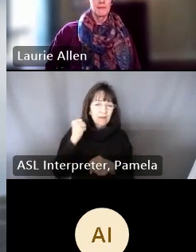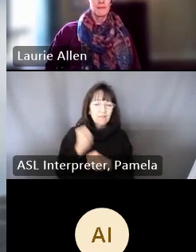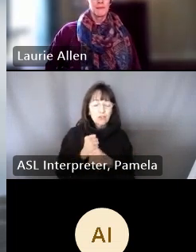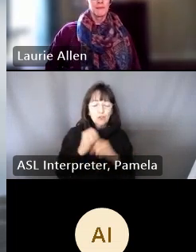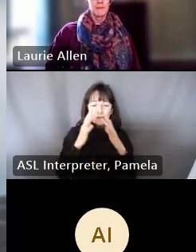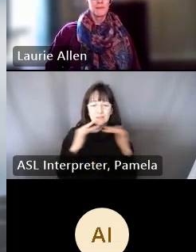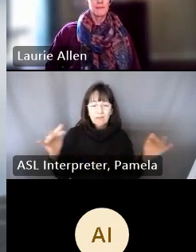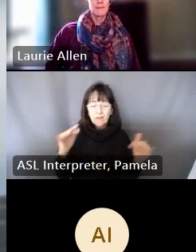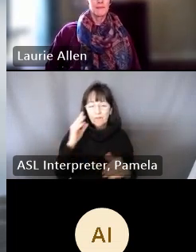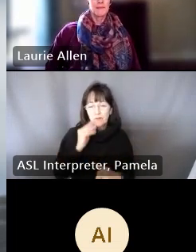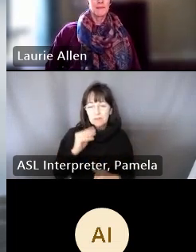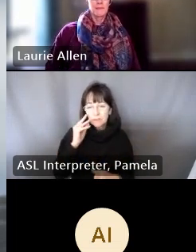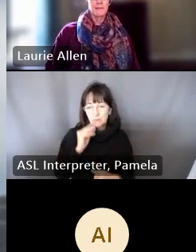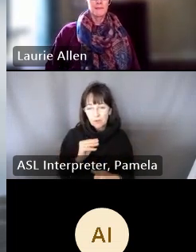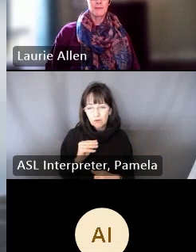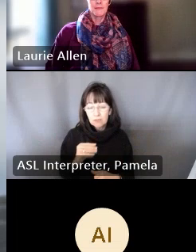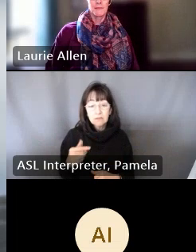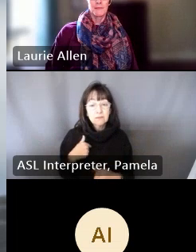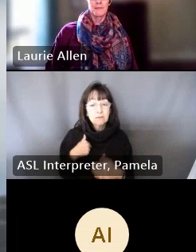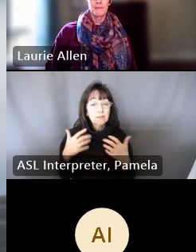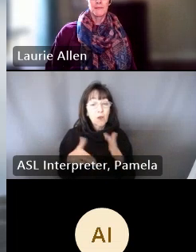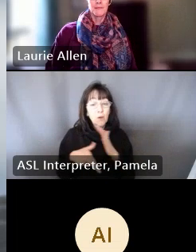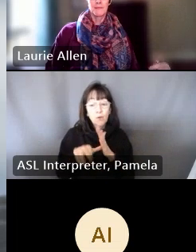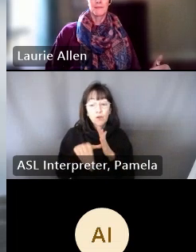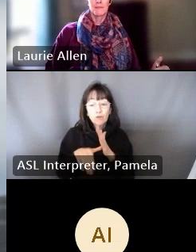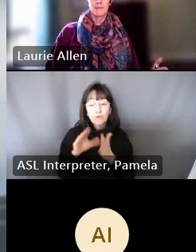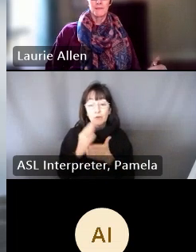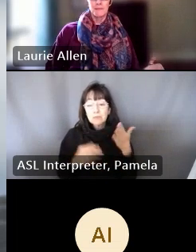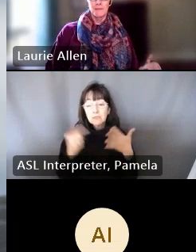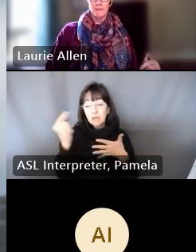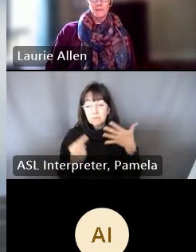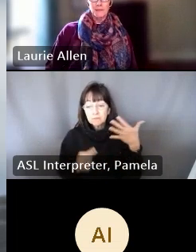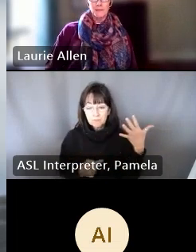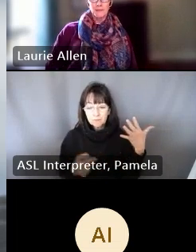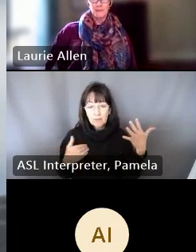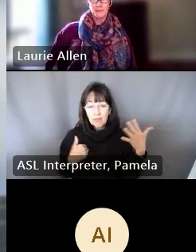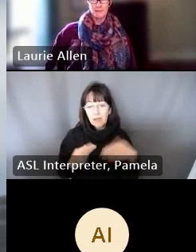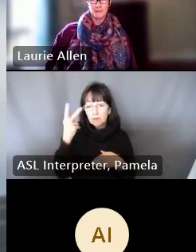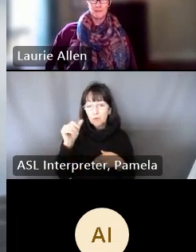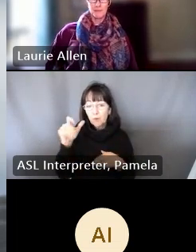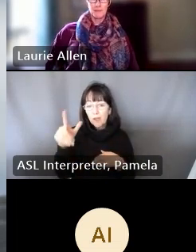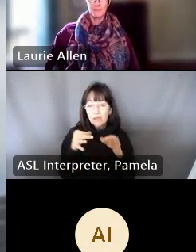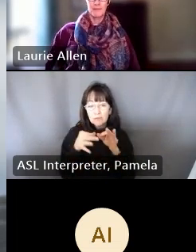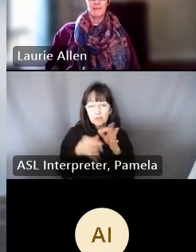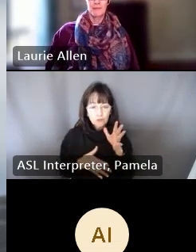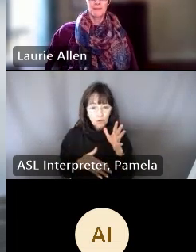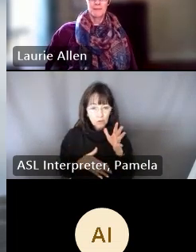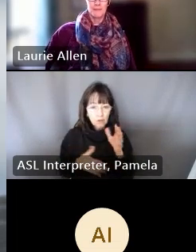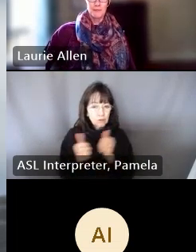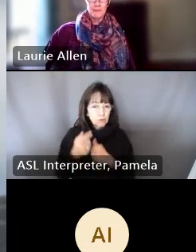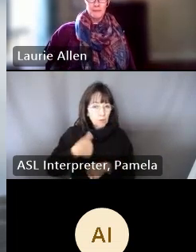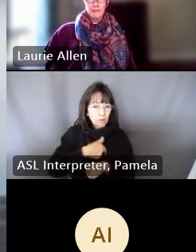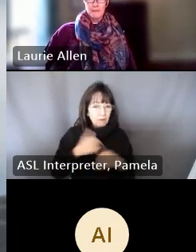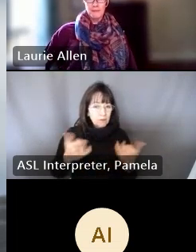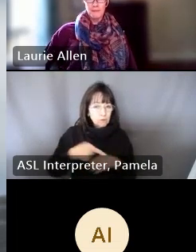I would like to review a few housekeeping items before we get started. We have two ASL interpreters with us today, Pamela and Kelly.